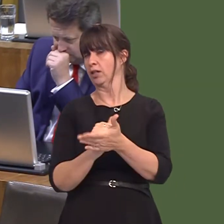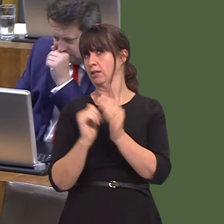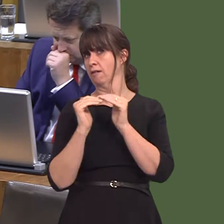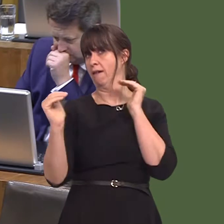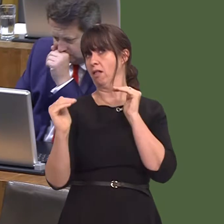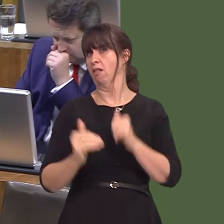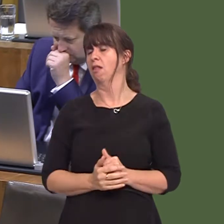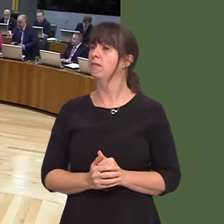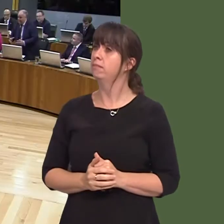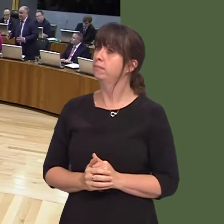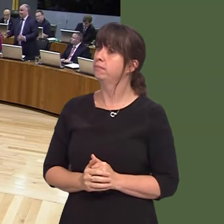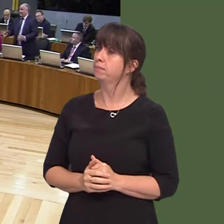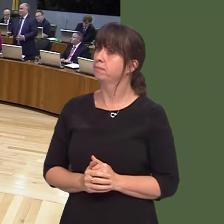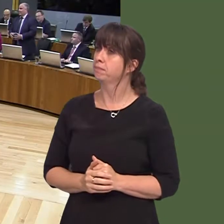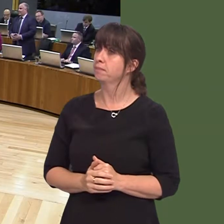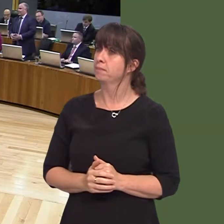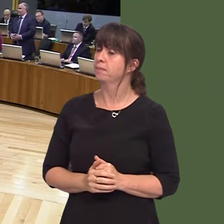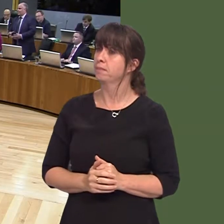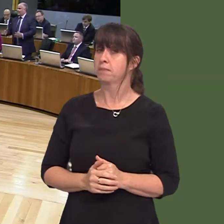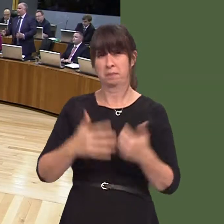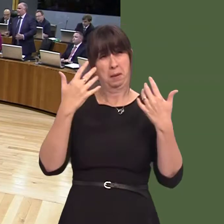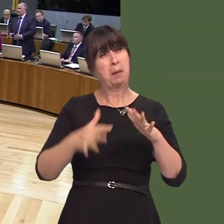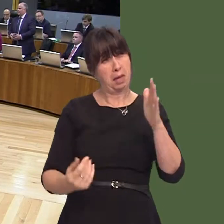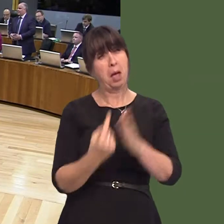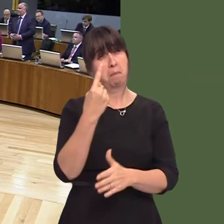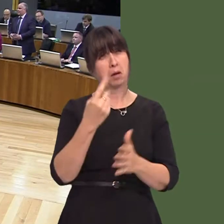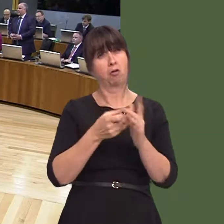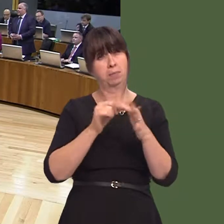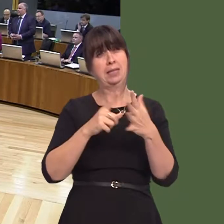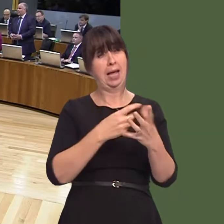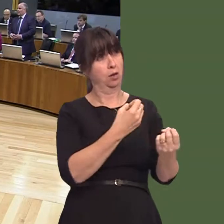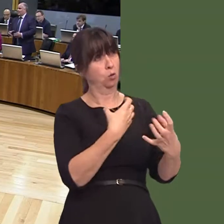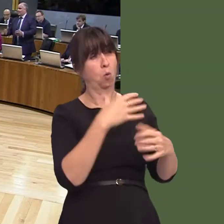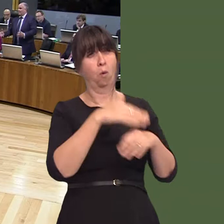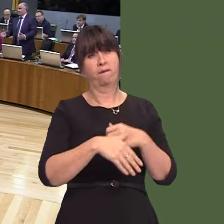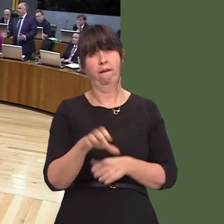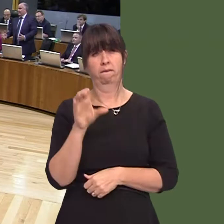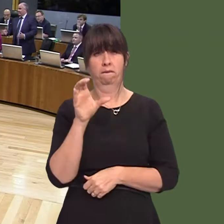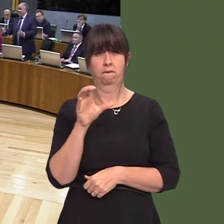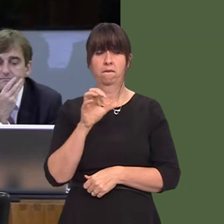Andrew R.T. Davies: It is a fact that one case that was highlighted by the RSPCA was how a man fed